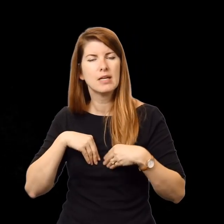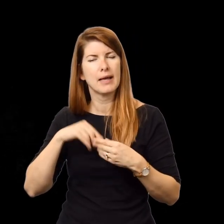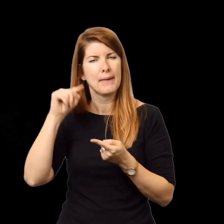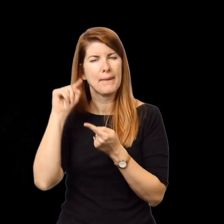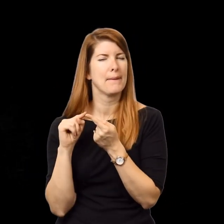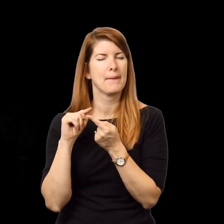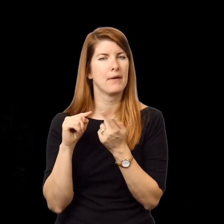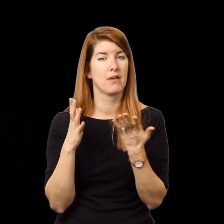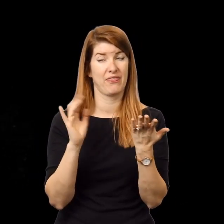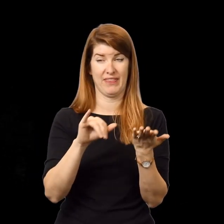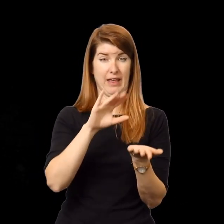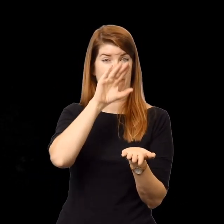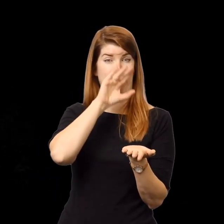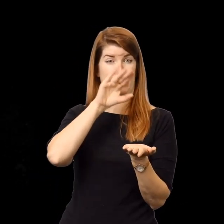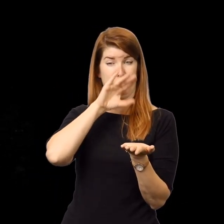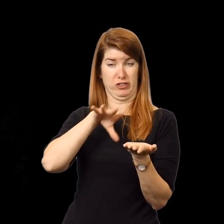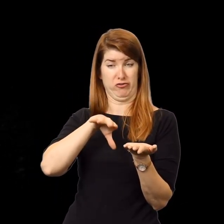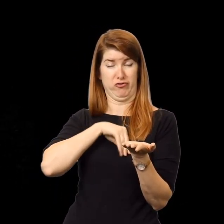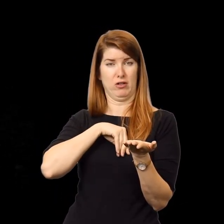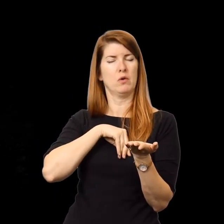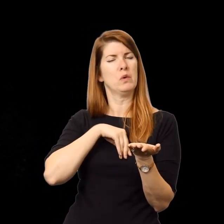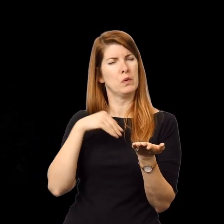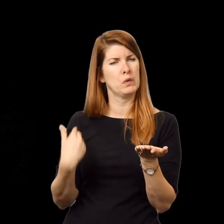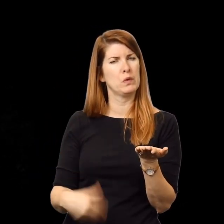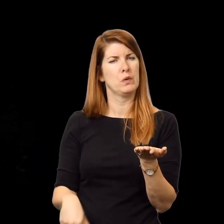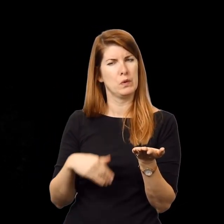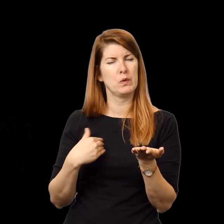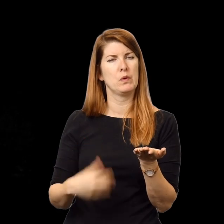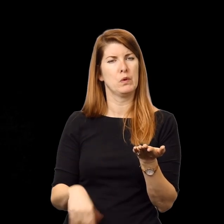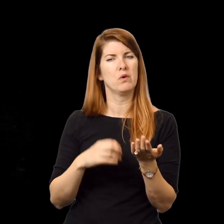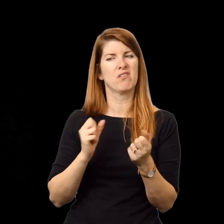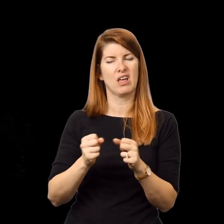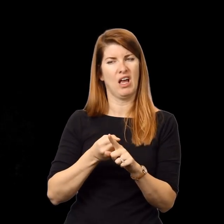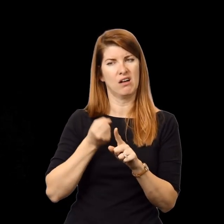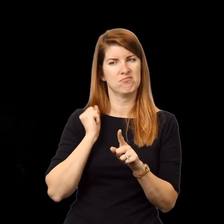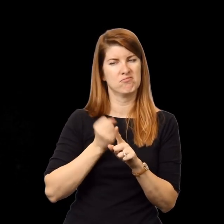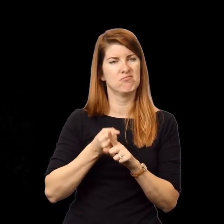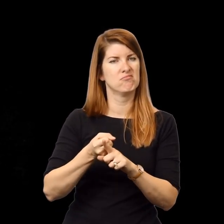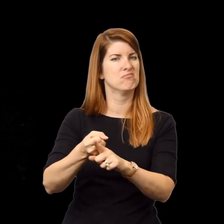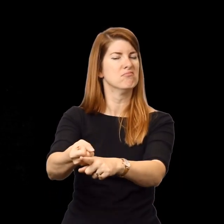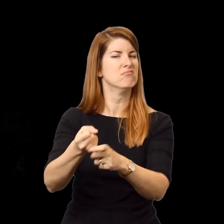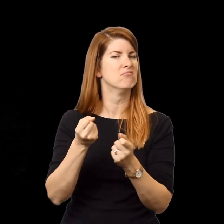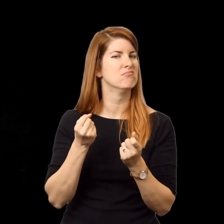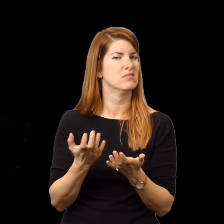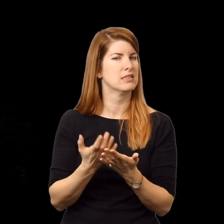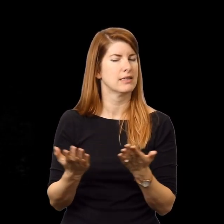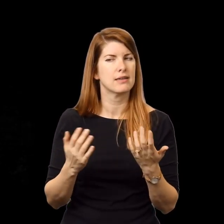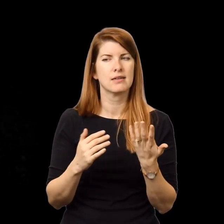and low frustration tolerance is really consequential. It causes a lot of problems.